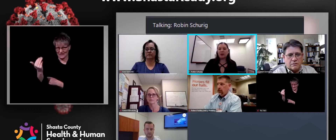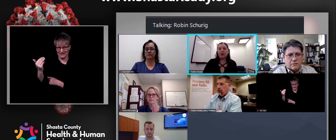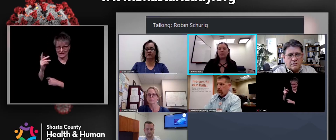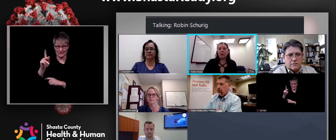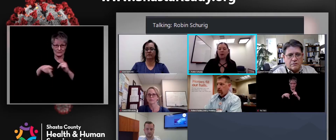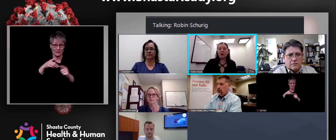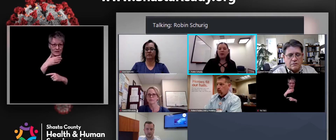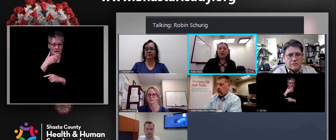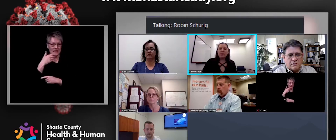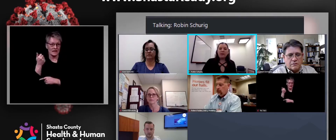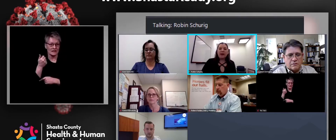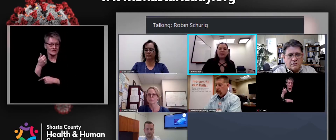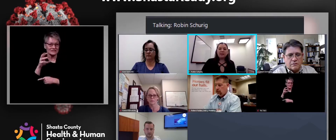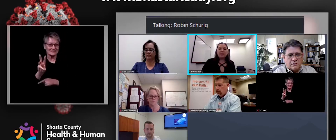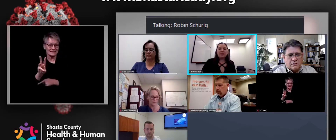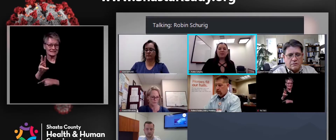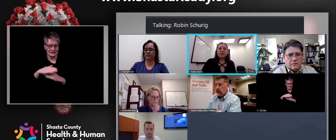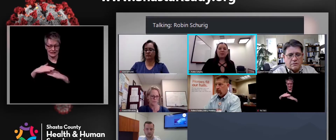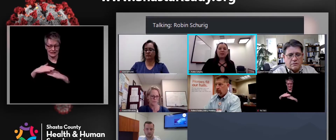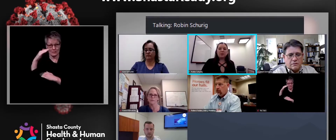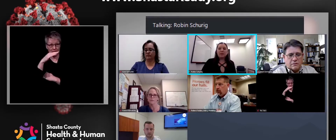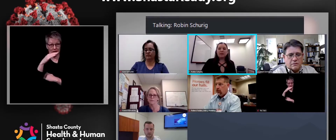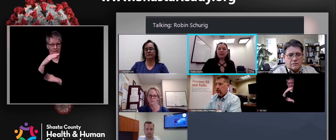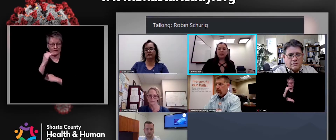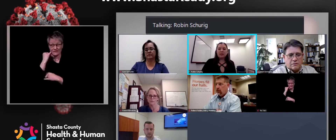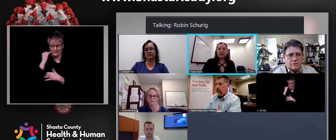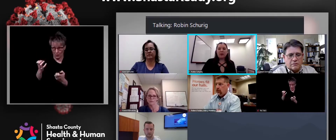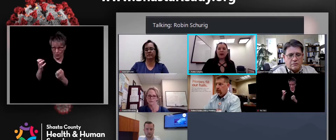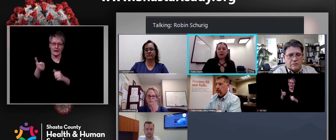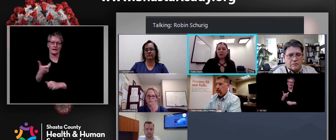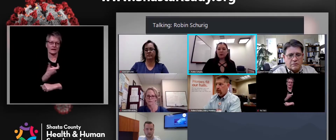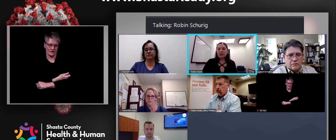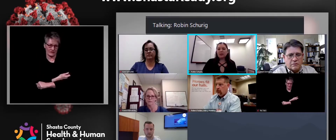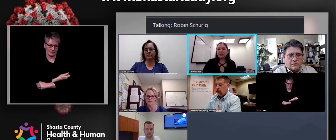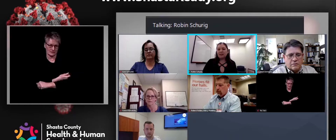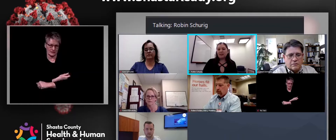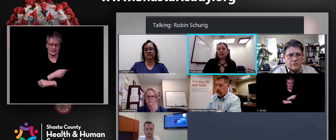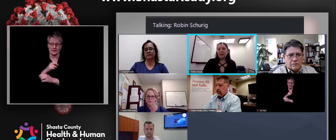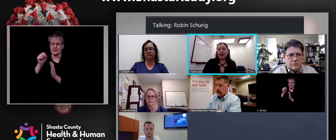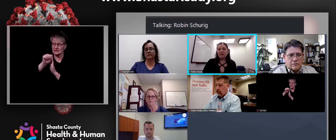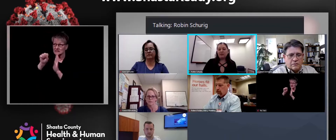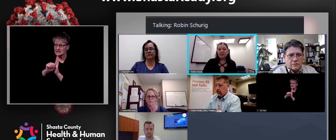is working on more. The guidance that's been released recently is for outdoor seated live